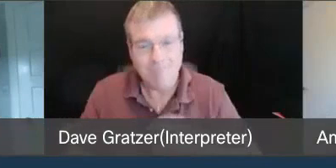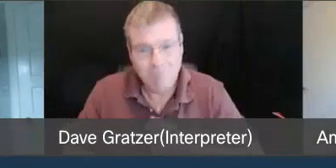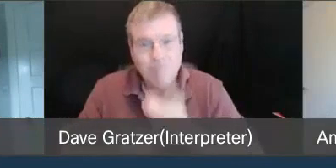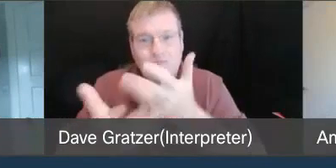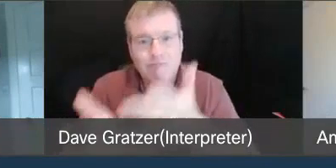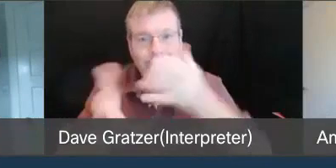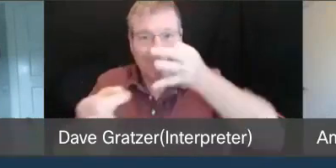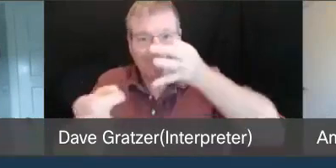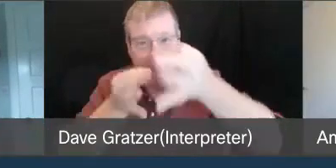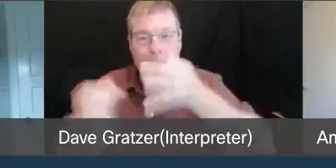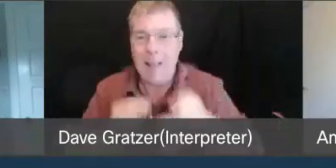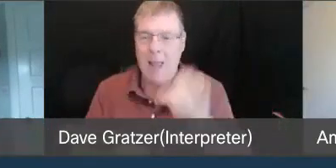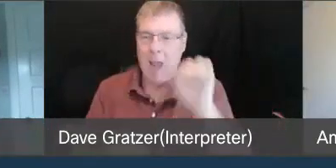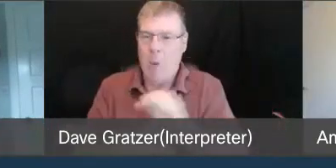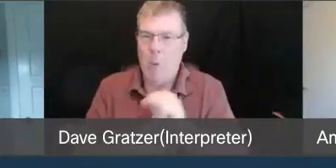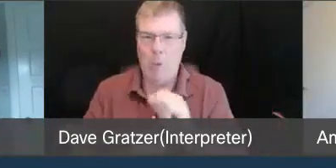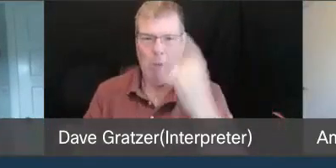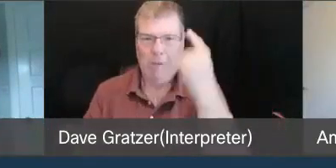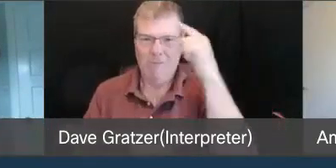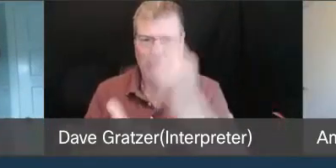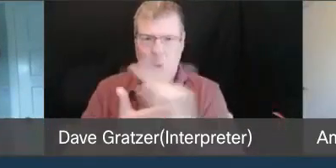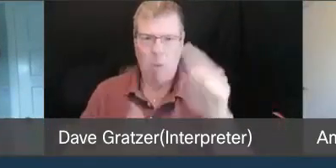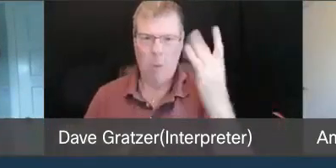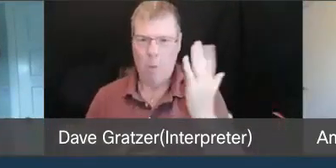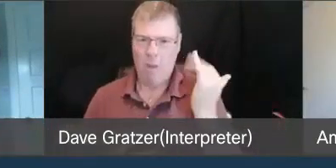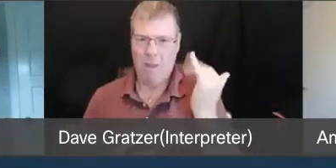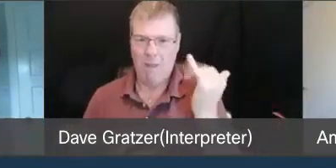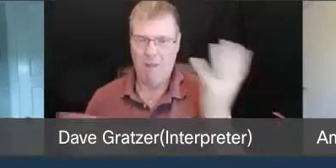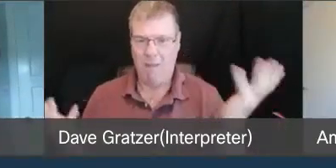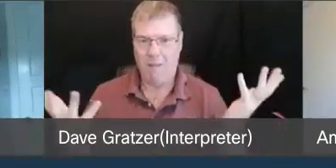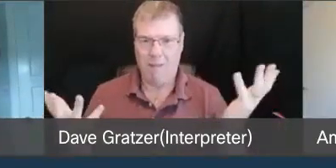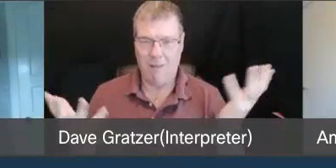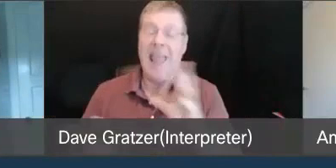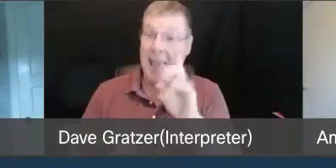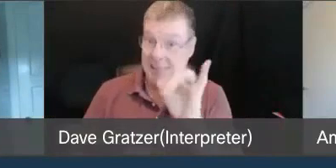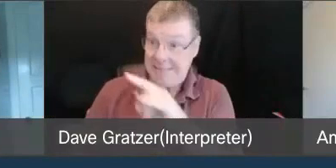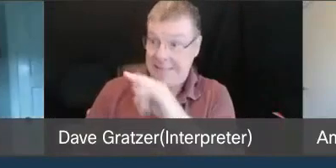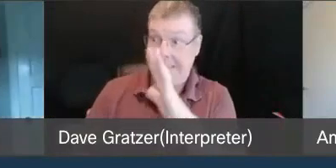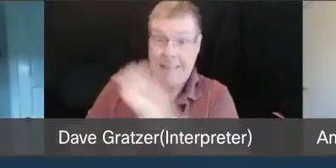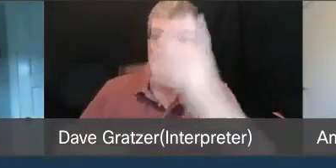did this working time only last one week?` And did the applicant symptoms have anything to do with